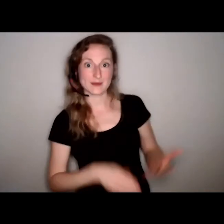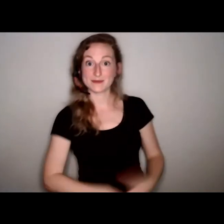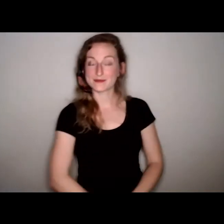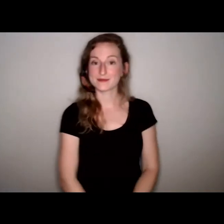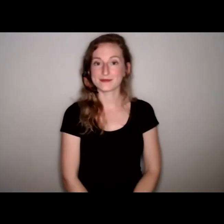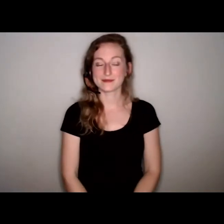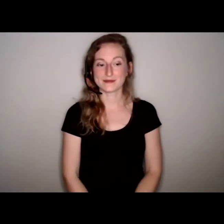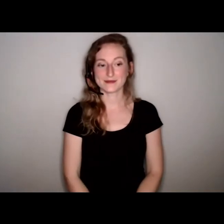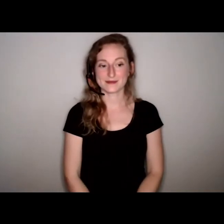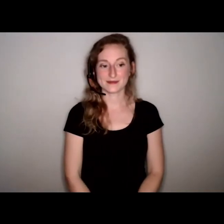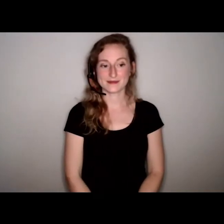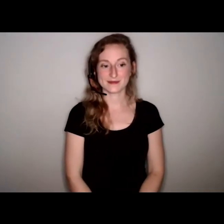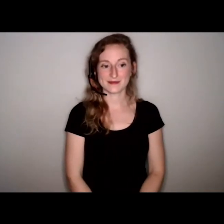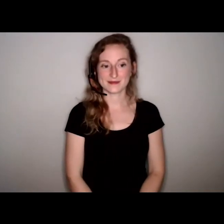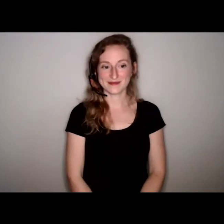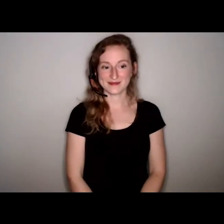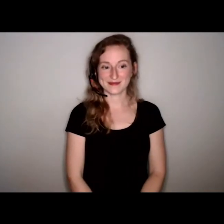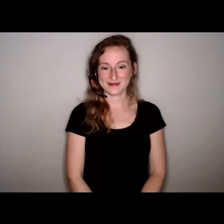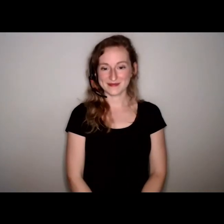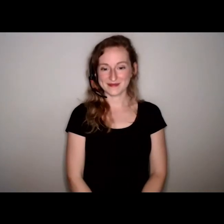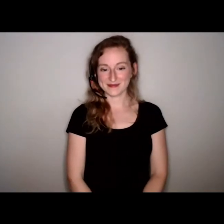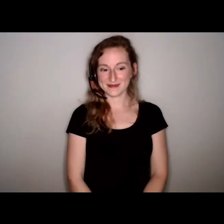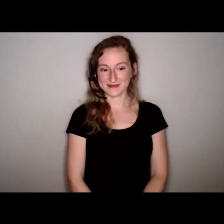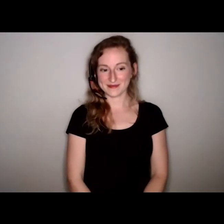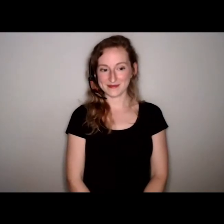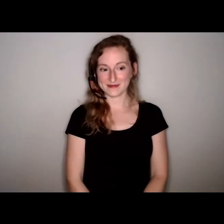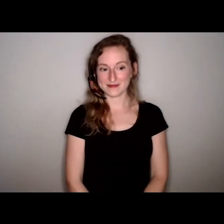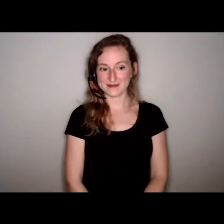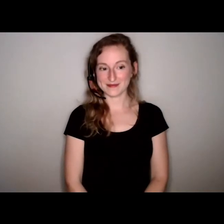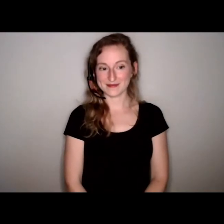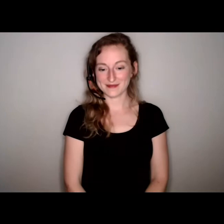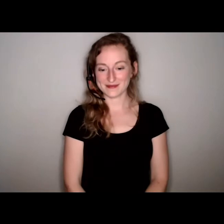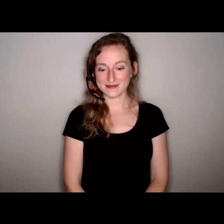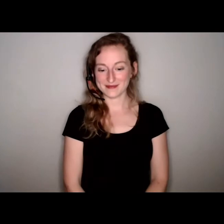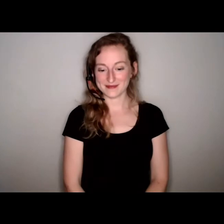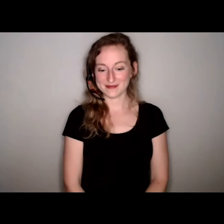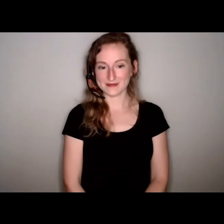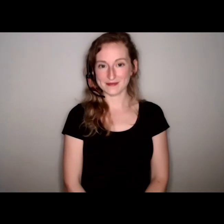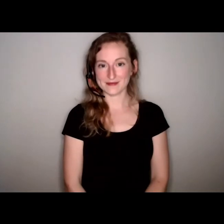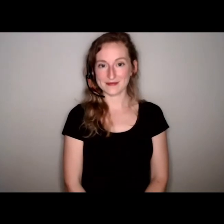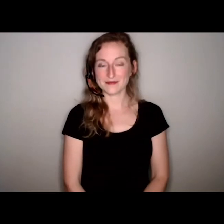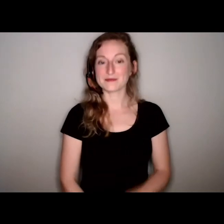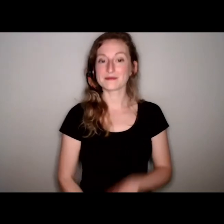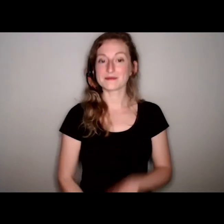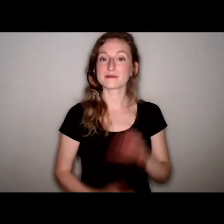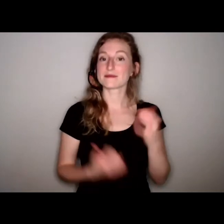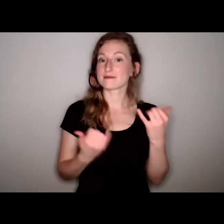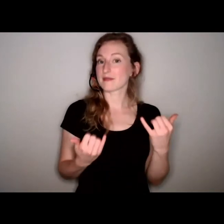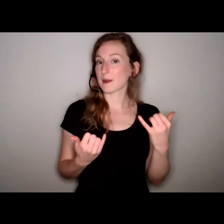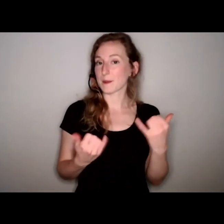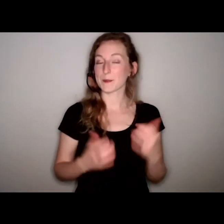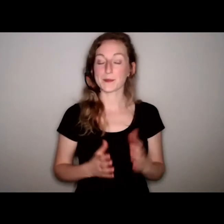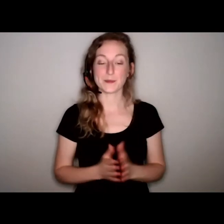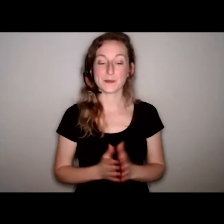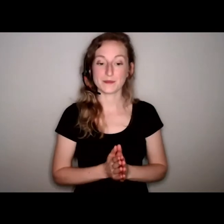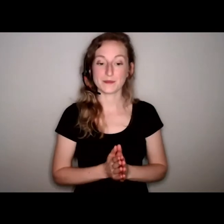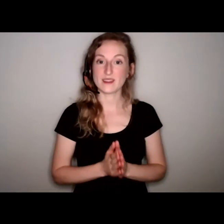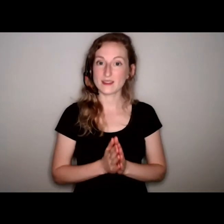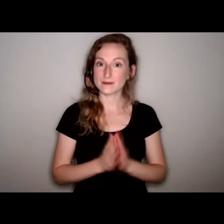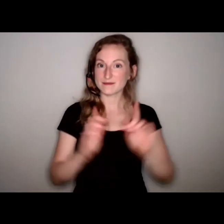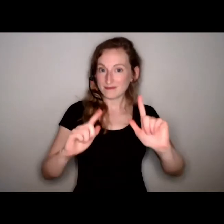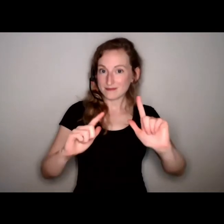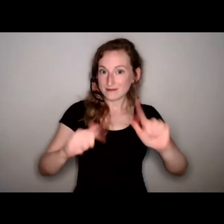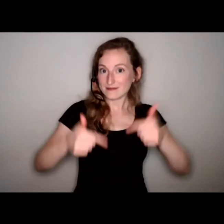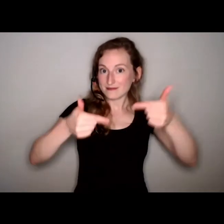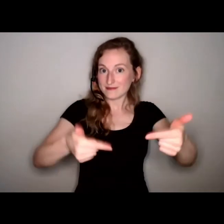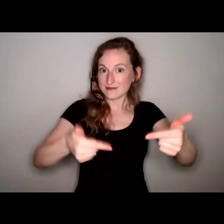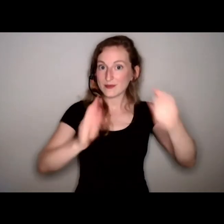Now, you will make a drawing about how you are feeling right now.